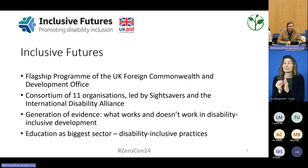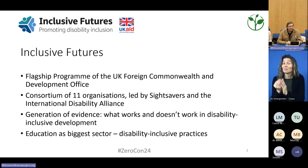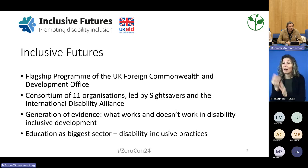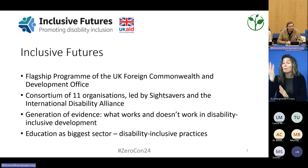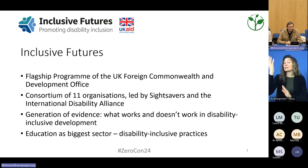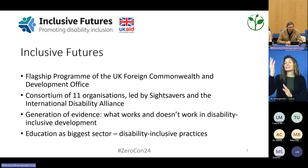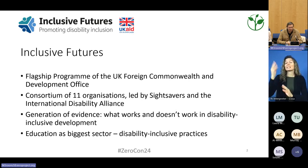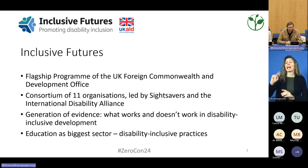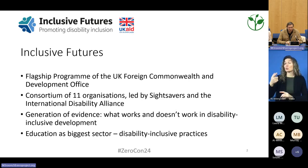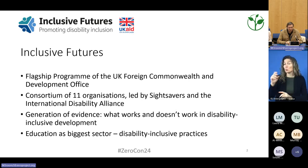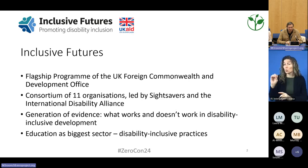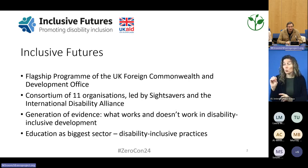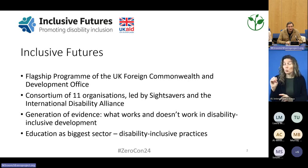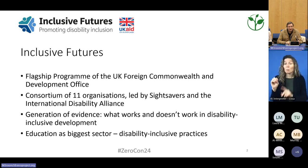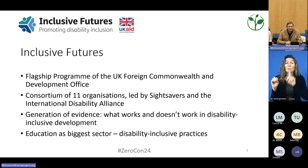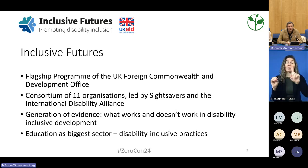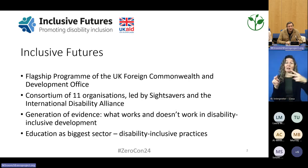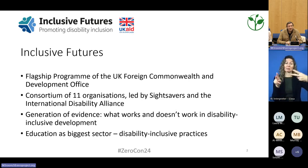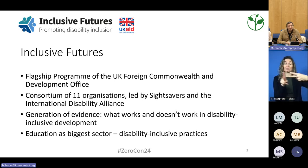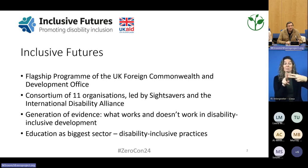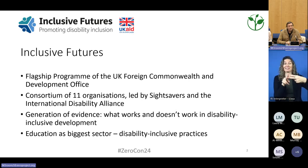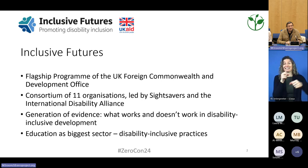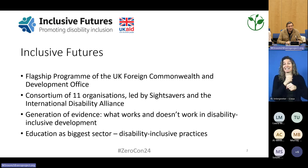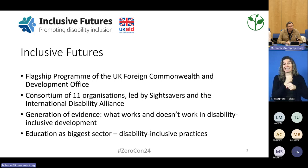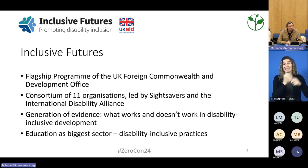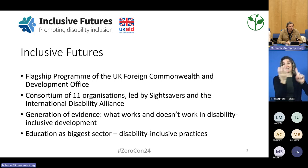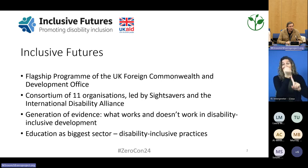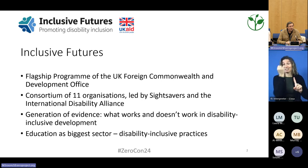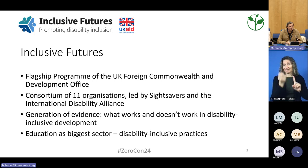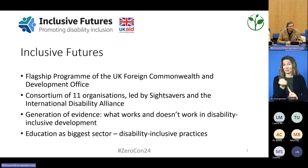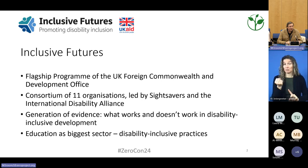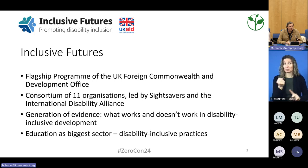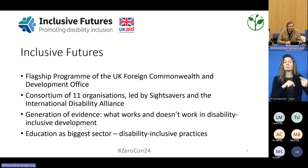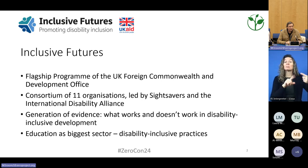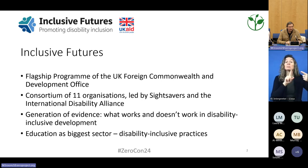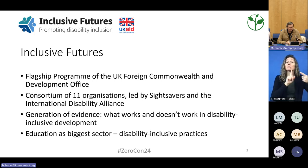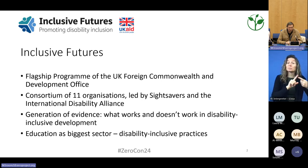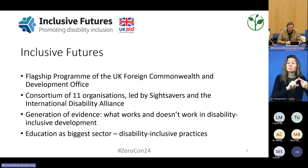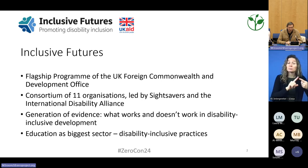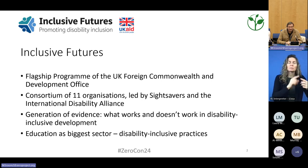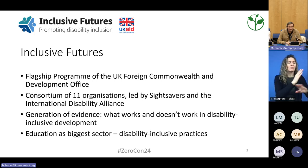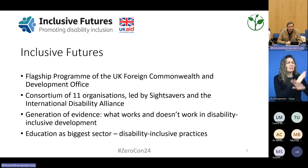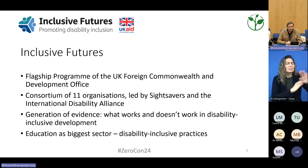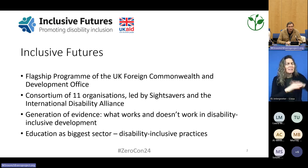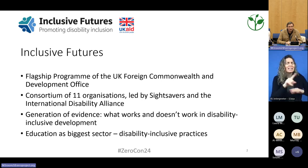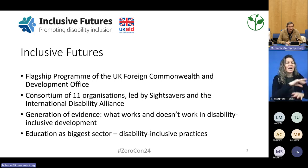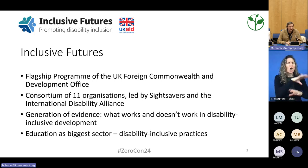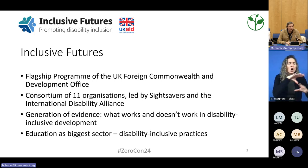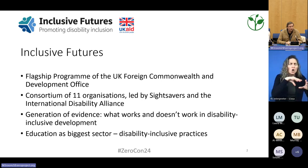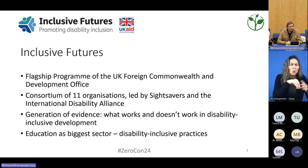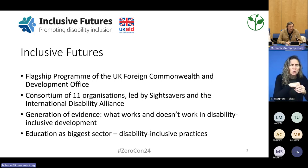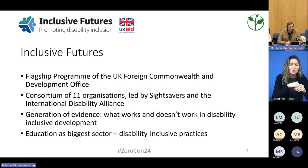we have two main tasks. One is to test which disability inclusive practices work and do not